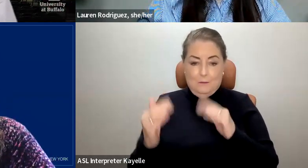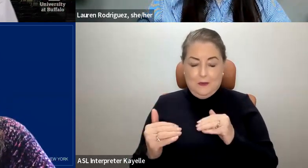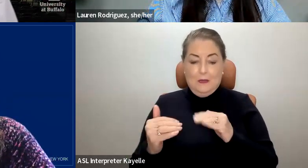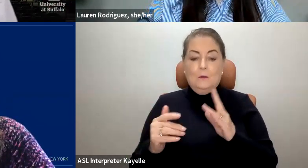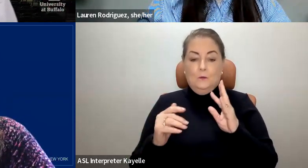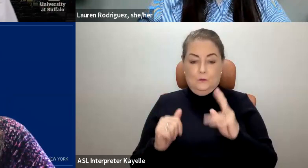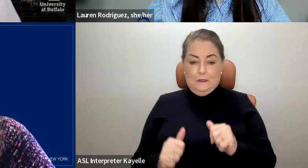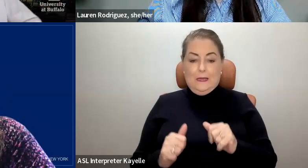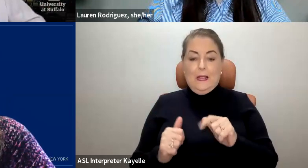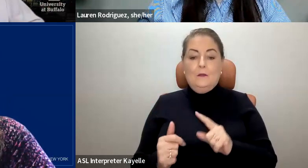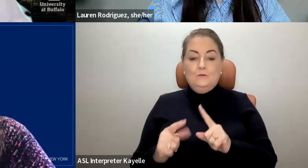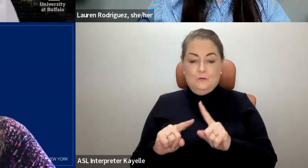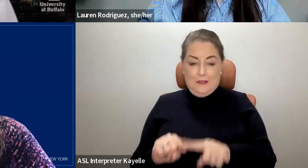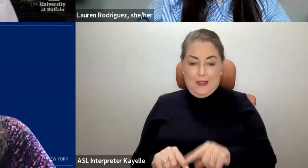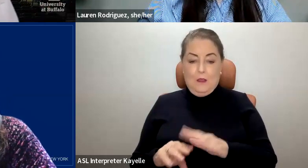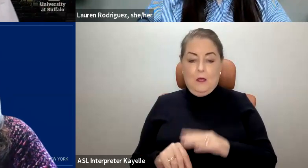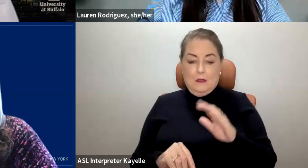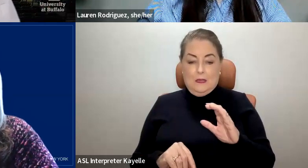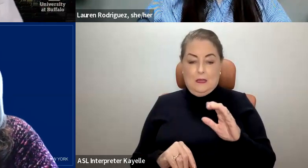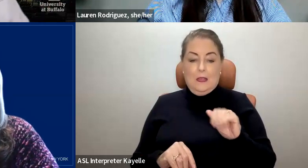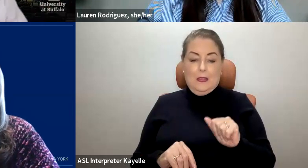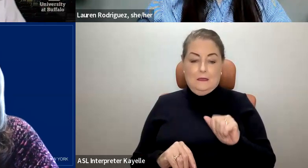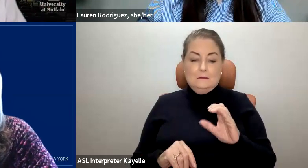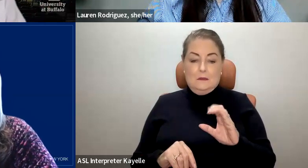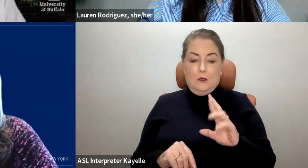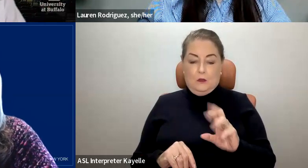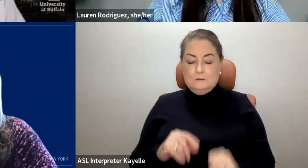the ACR. Then the final thing I want to mention is that academic